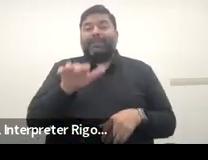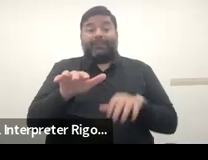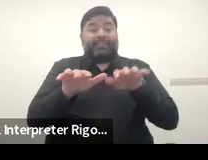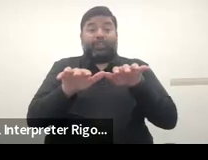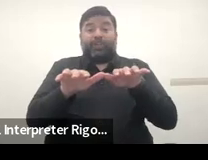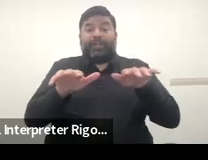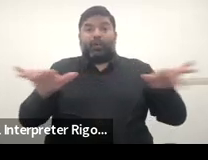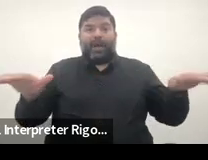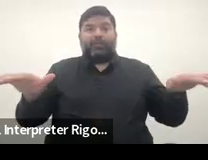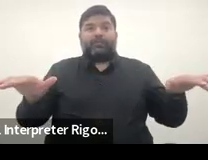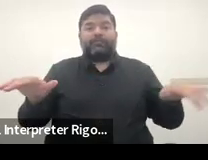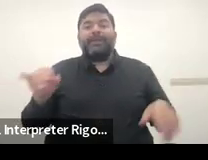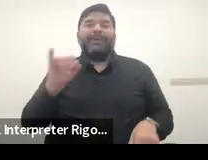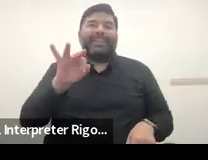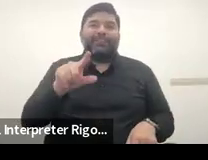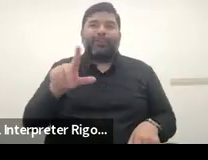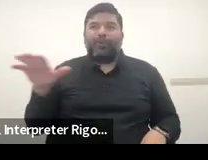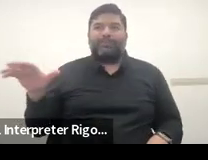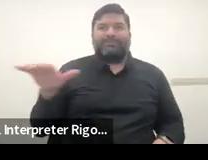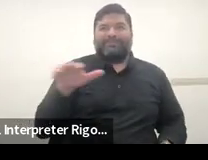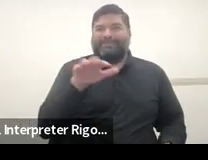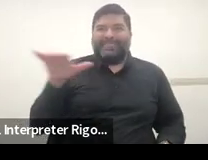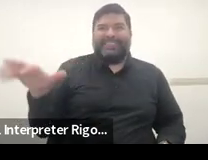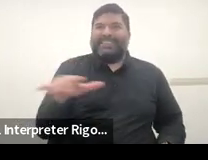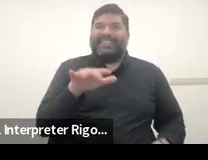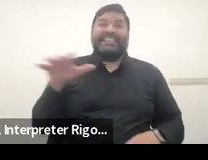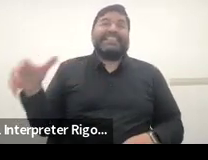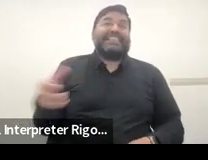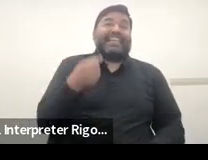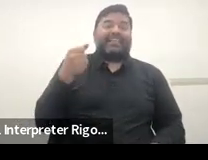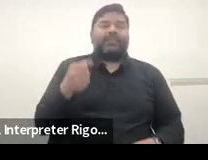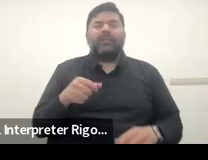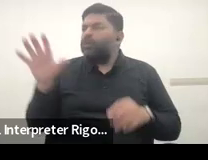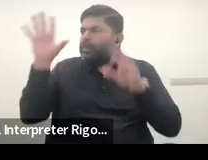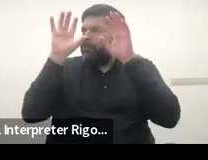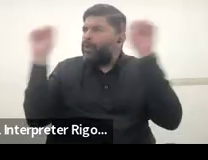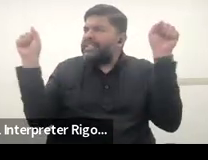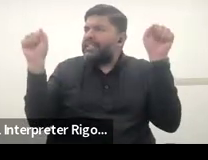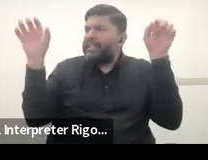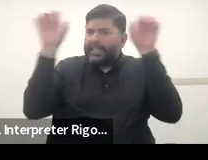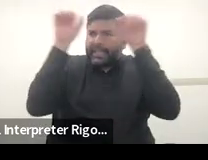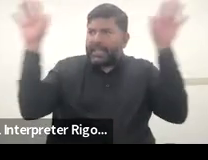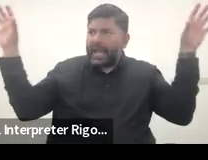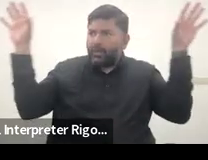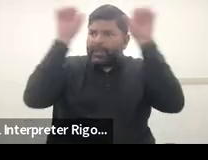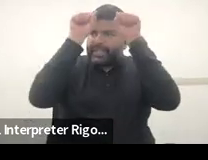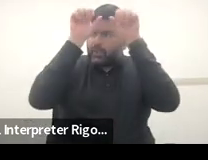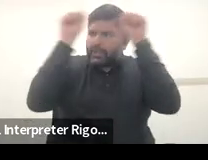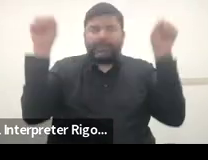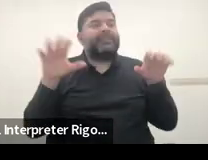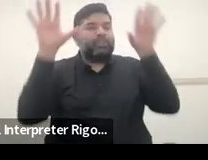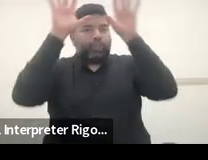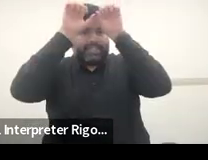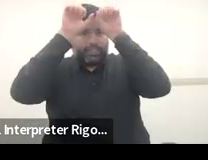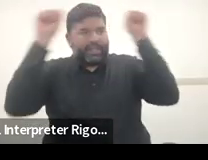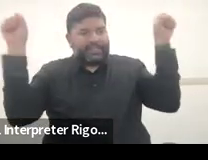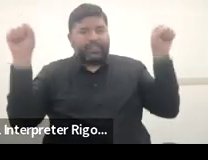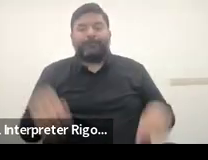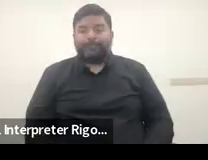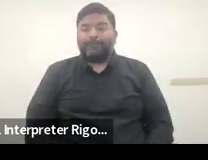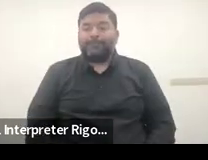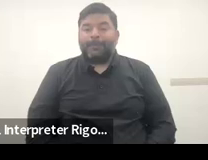stealing votes from a ballot box, in which case— AUDIENCE MEMBER: And president? LEE: (signing PRESIDENT) It starts at this and then ends with this yeah